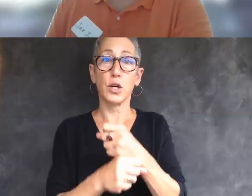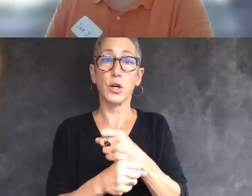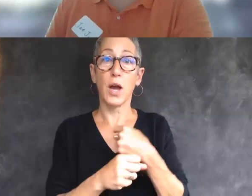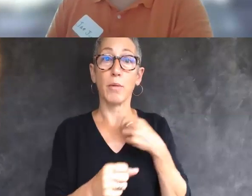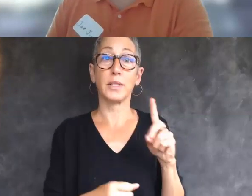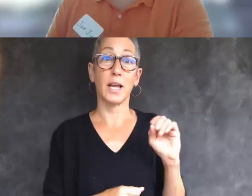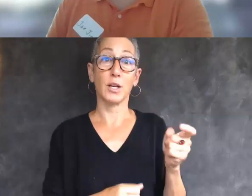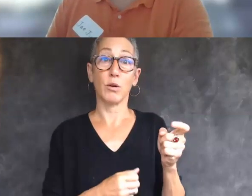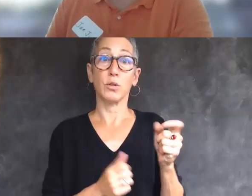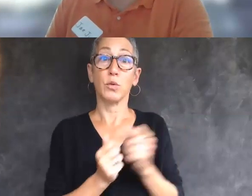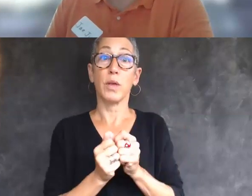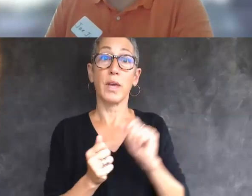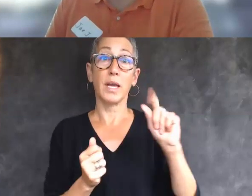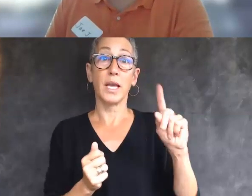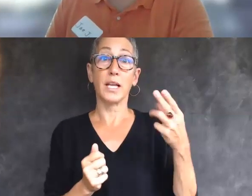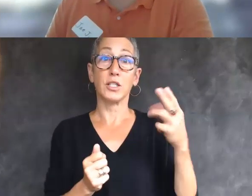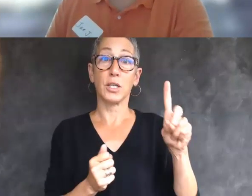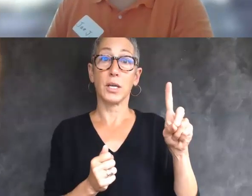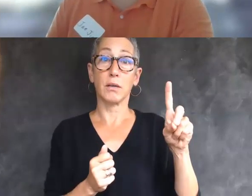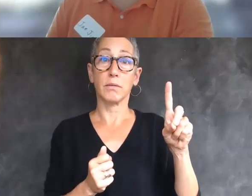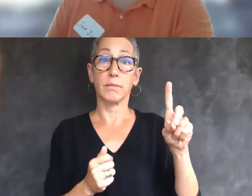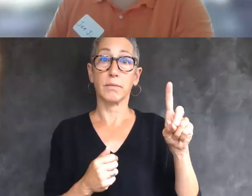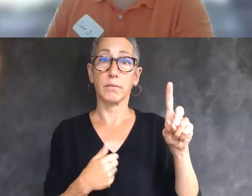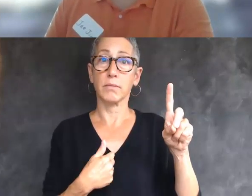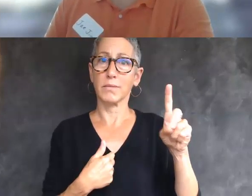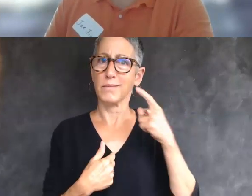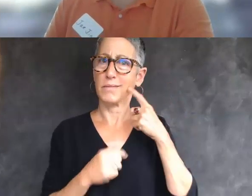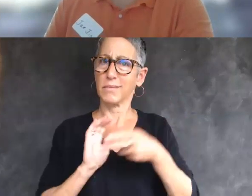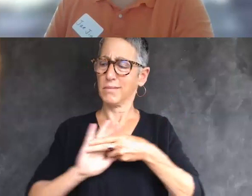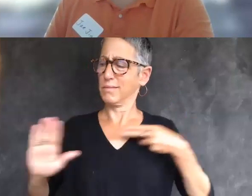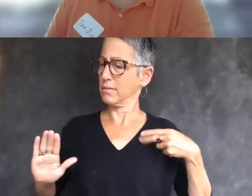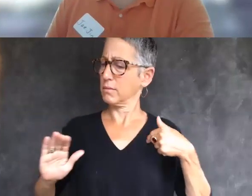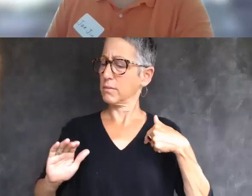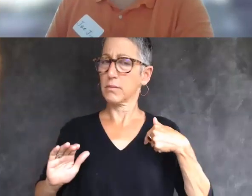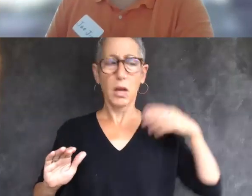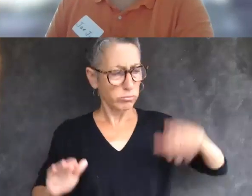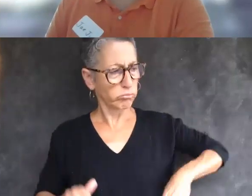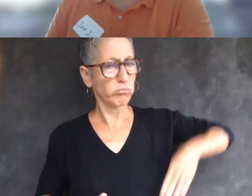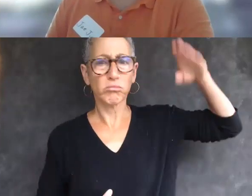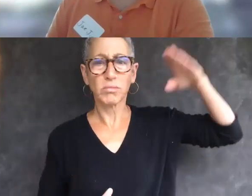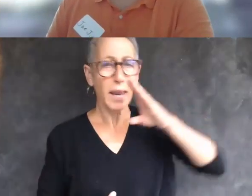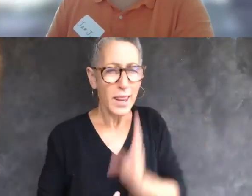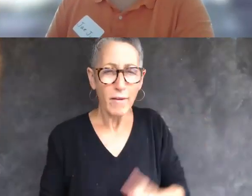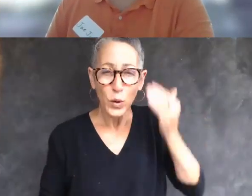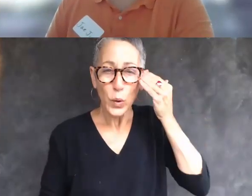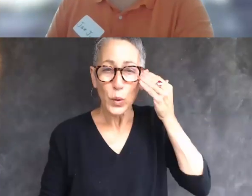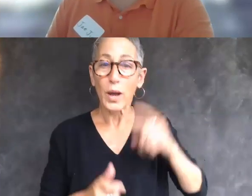and for all of my life I didn't even know that that was something that I was dealing with. But once I learned it, it put a lot of things into perspective